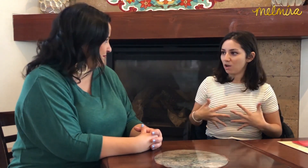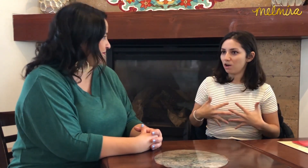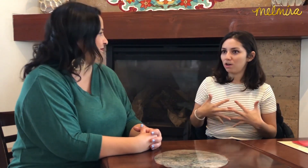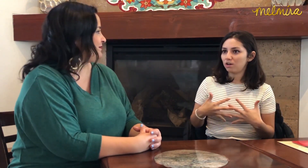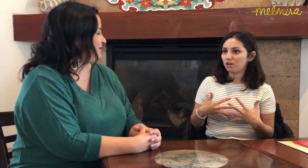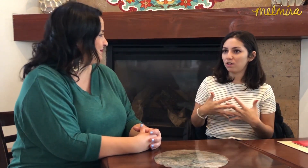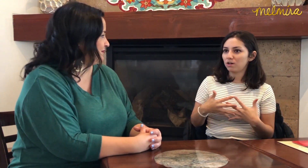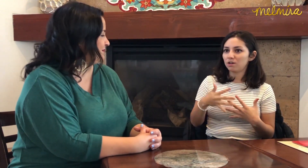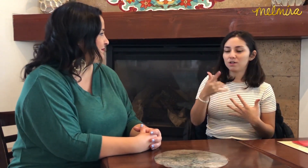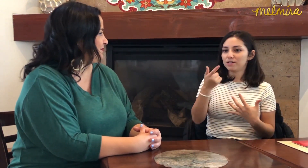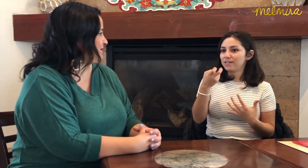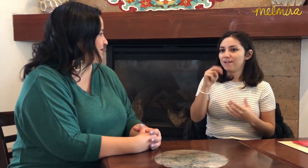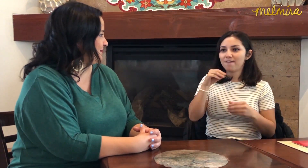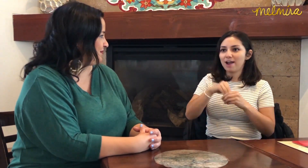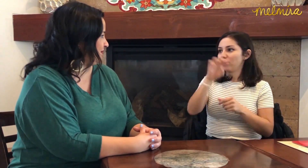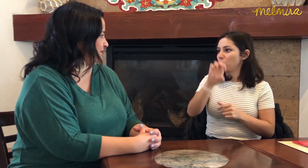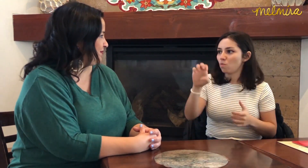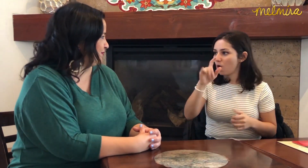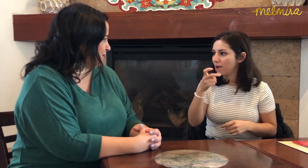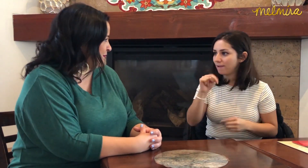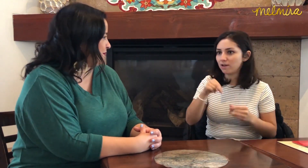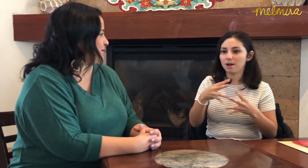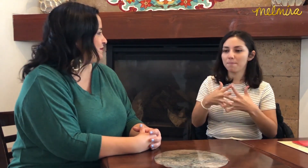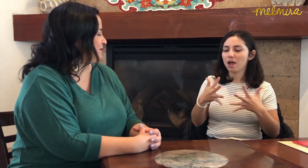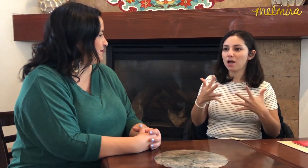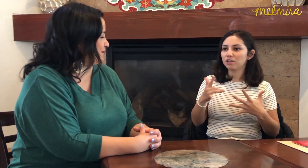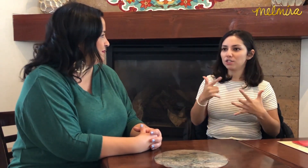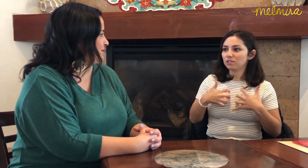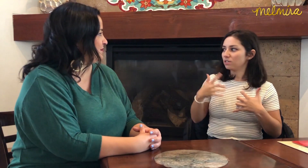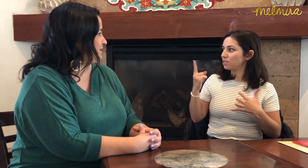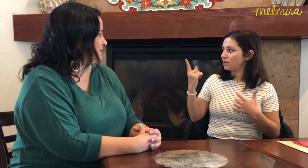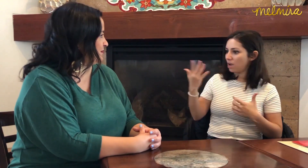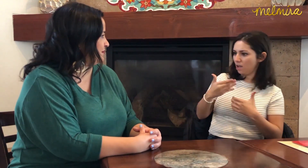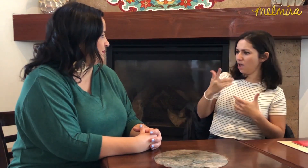as a female. Even in Europe and even in America, too.